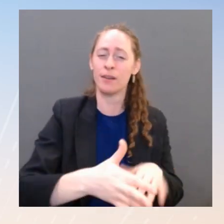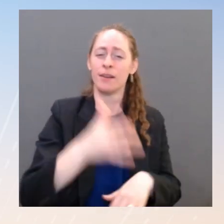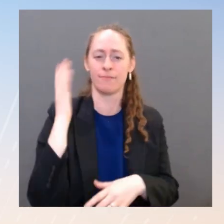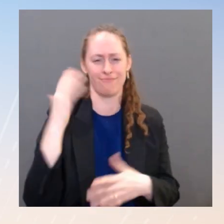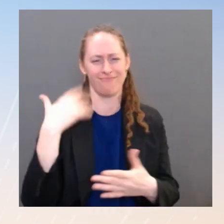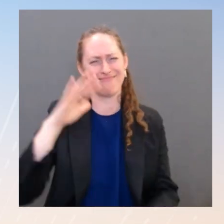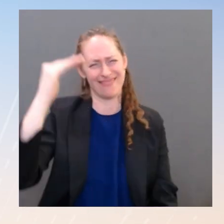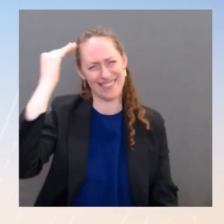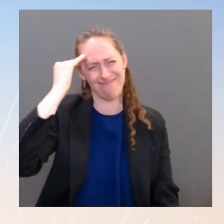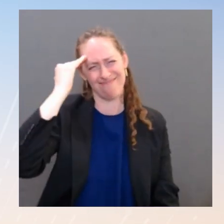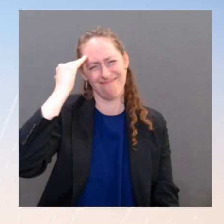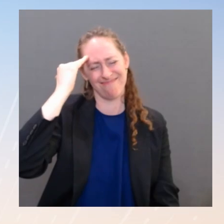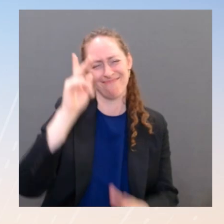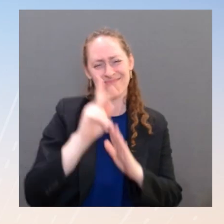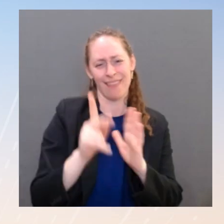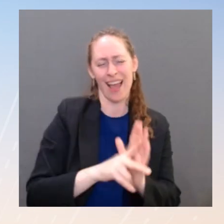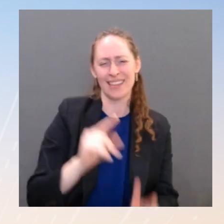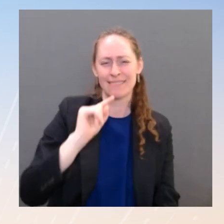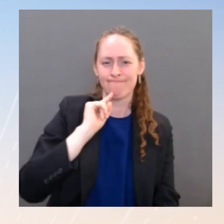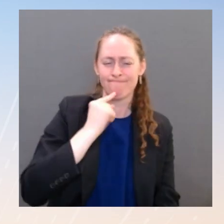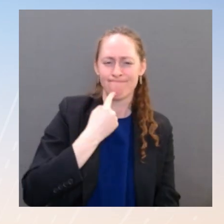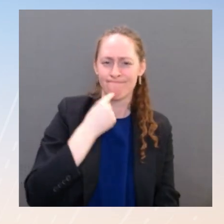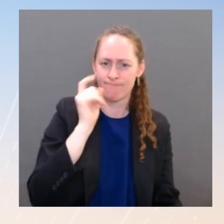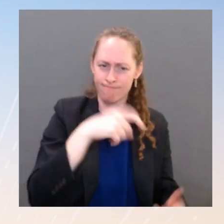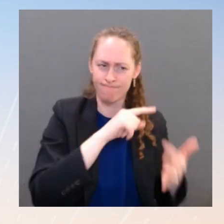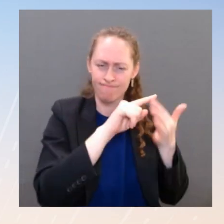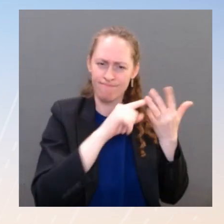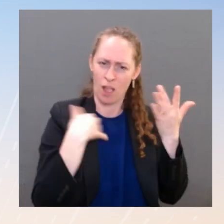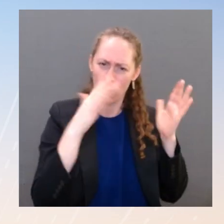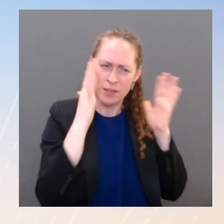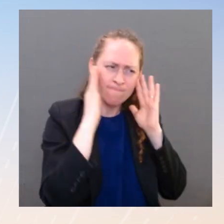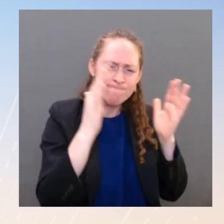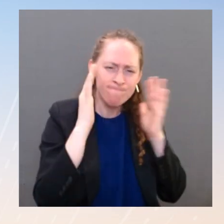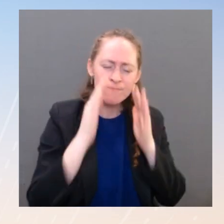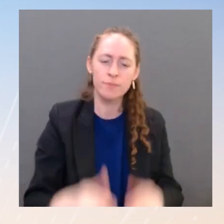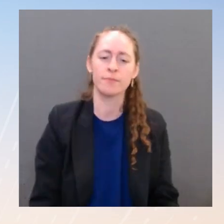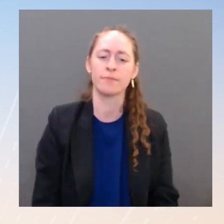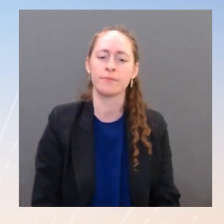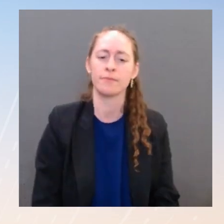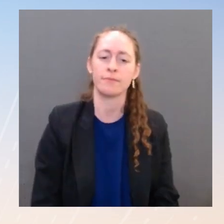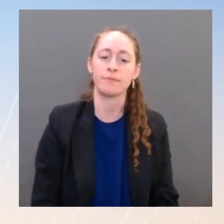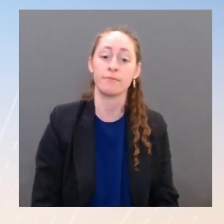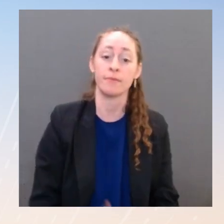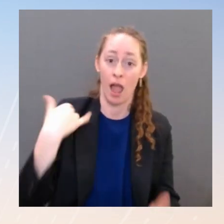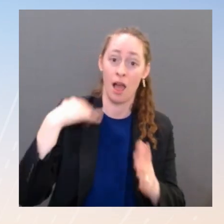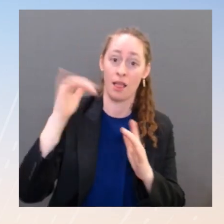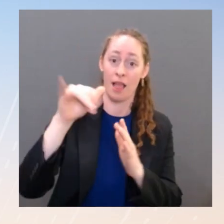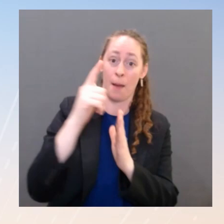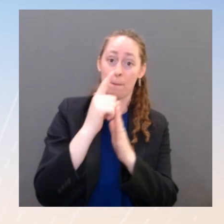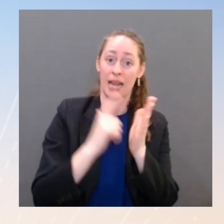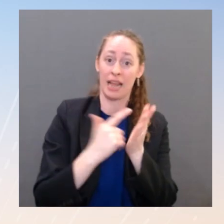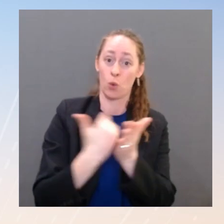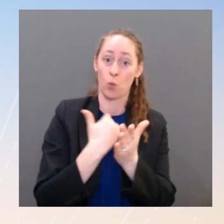Not only did he put forward a bill on his first day in office, he has been a supporter and advocate for many attempts by Democrats in the Senate